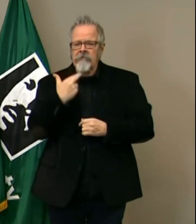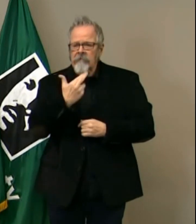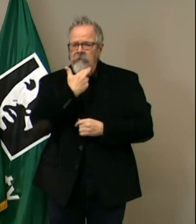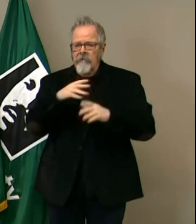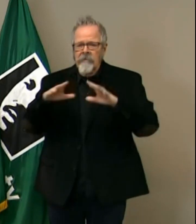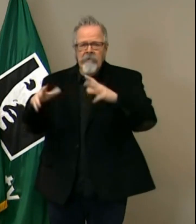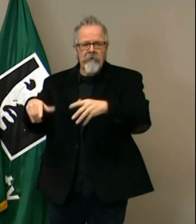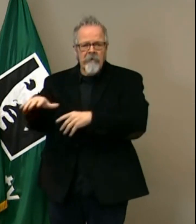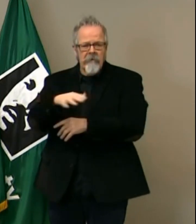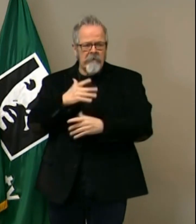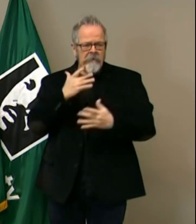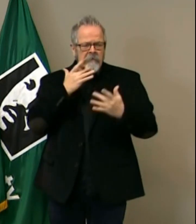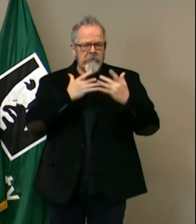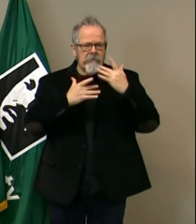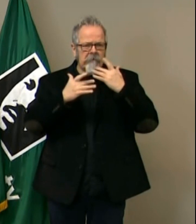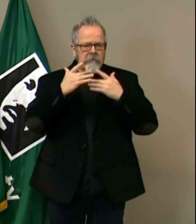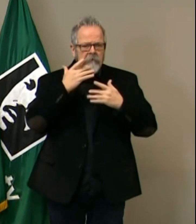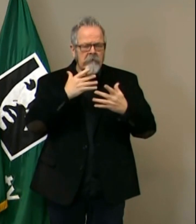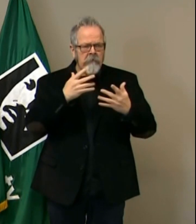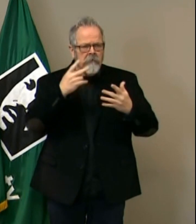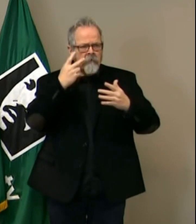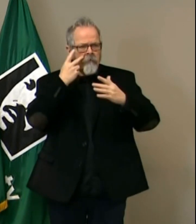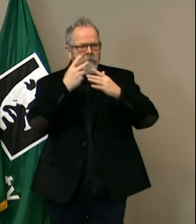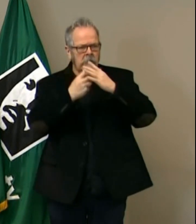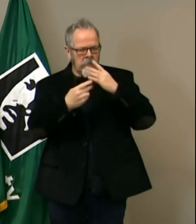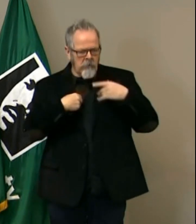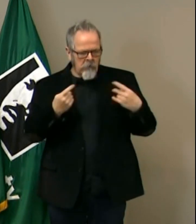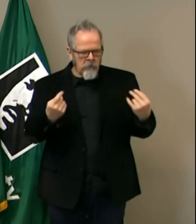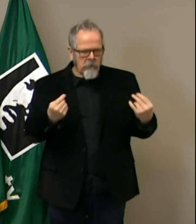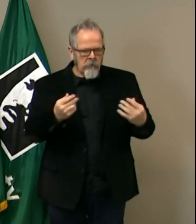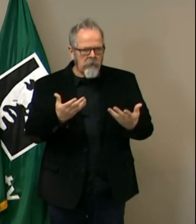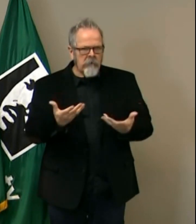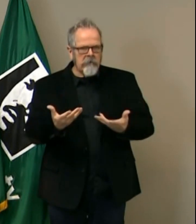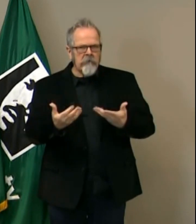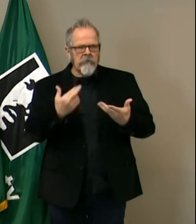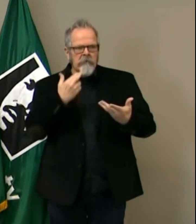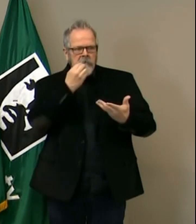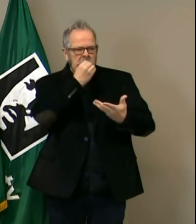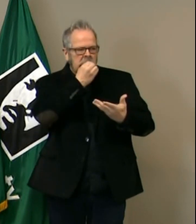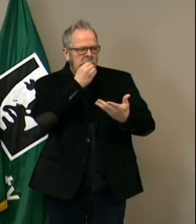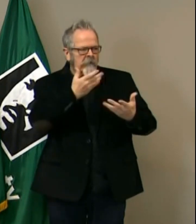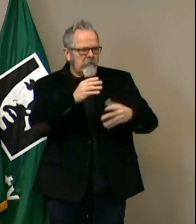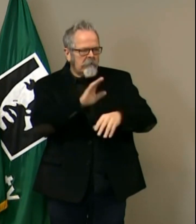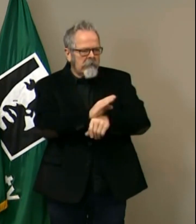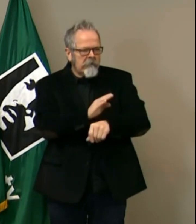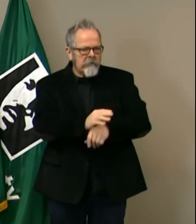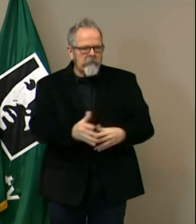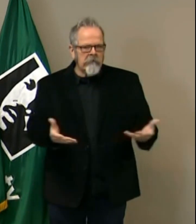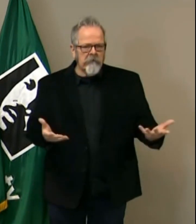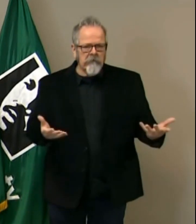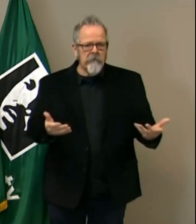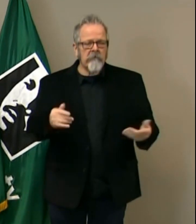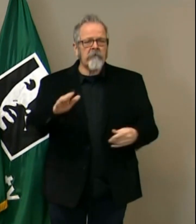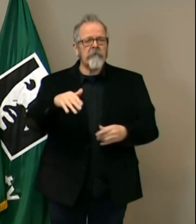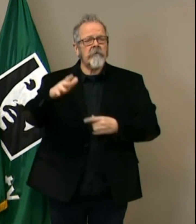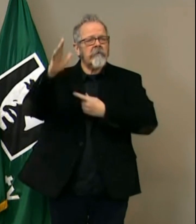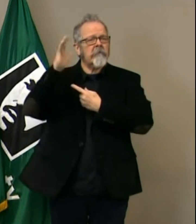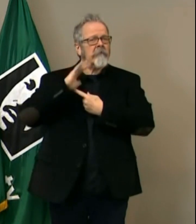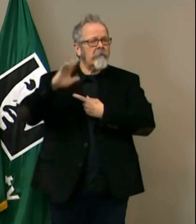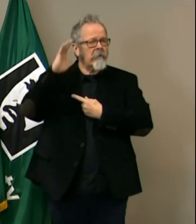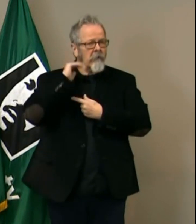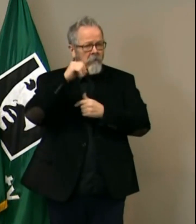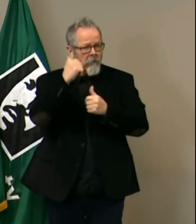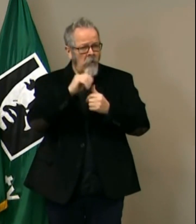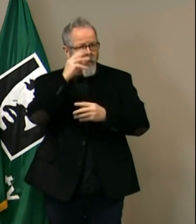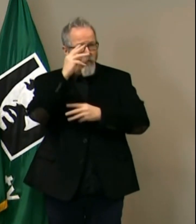people to buy war bonds in that same spirit I'm urging everyone to patronize